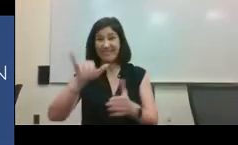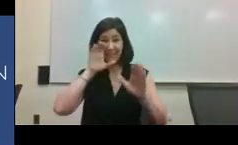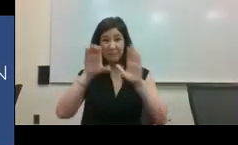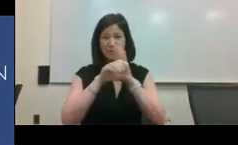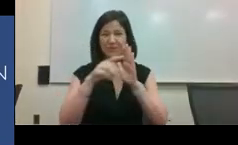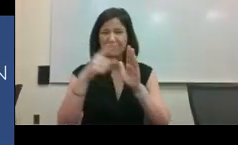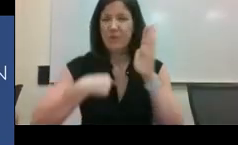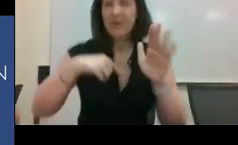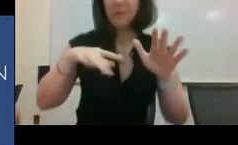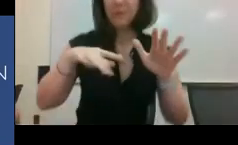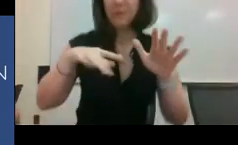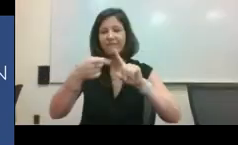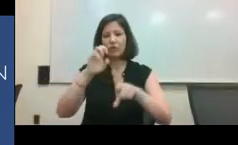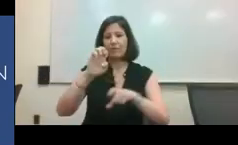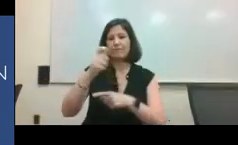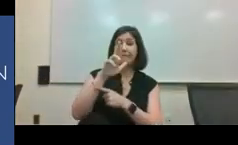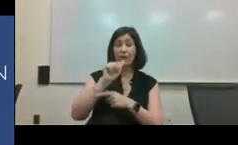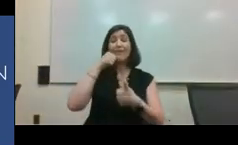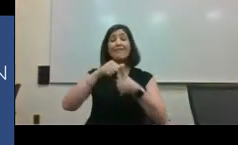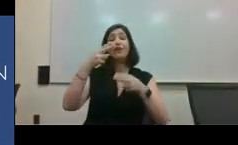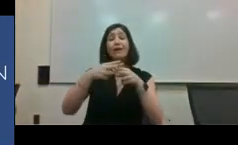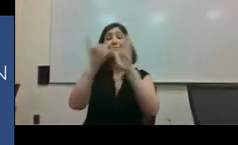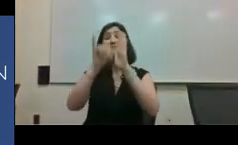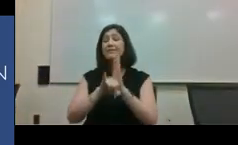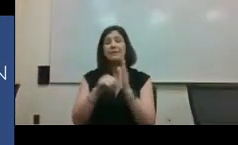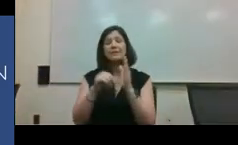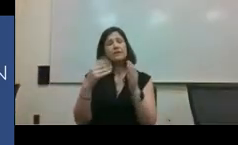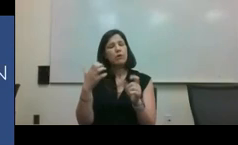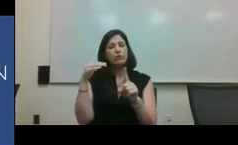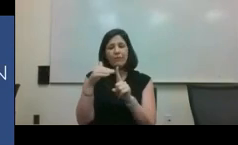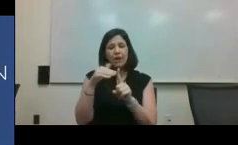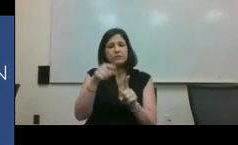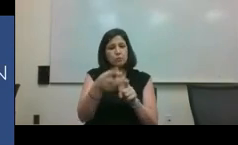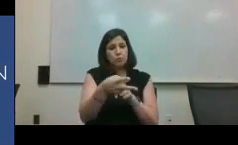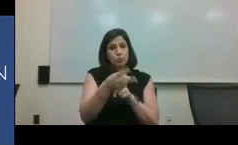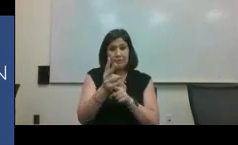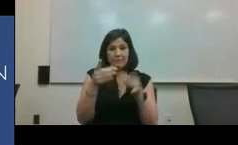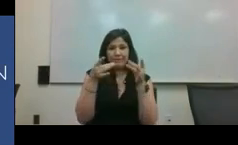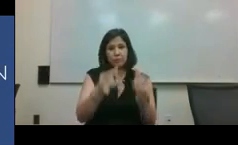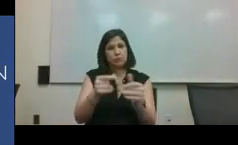So, you can see this letter name identification, just a reminder, these are all two minute fluency scores.